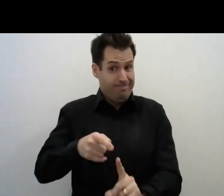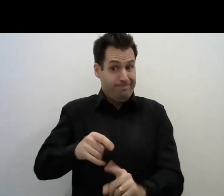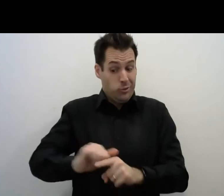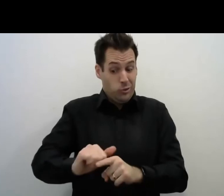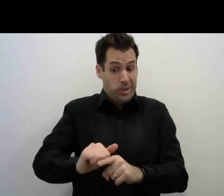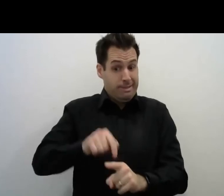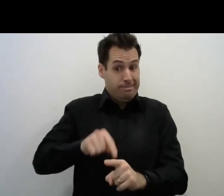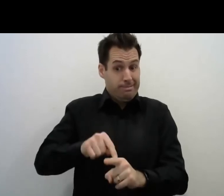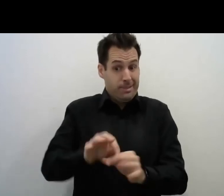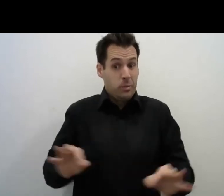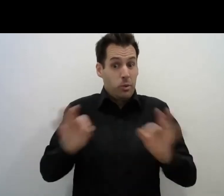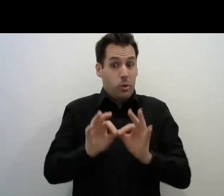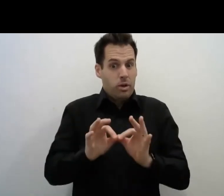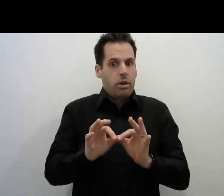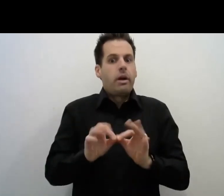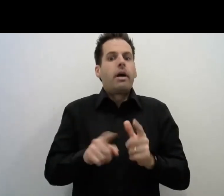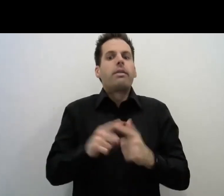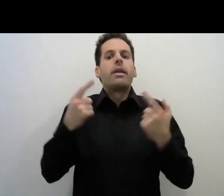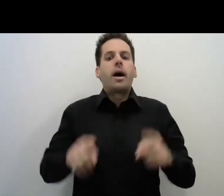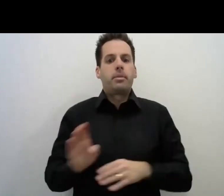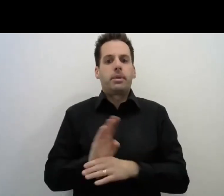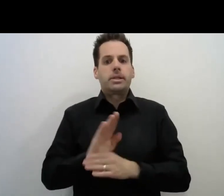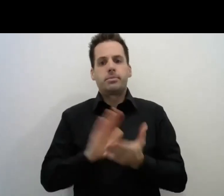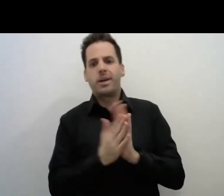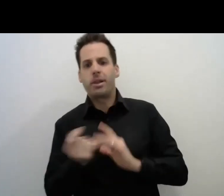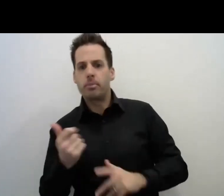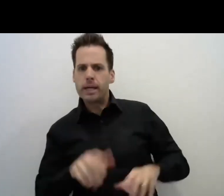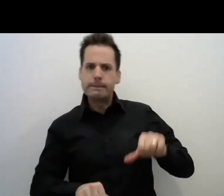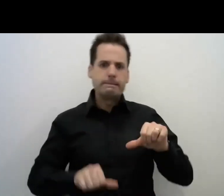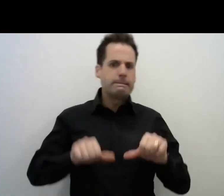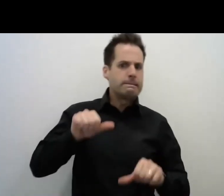businesses get really leery and really worried about who's coming into their establishment so